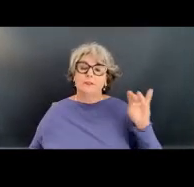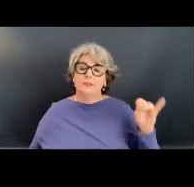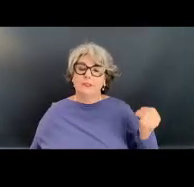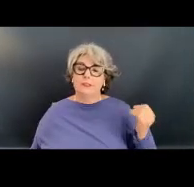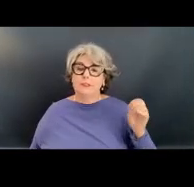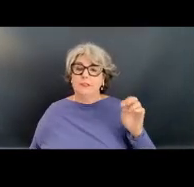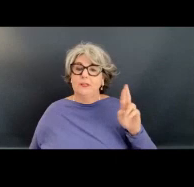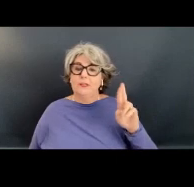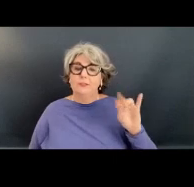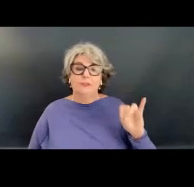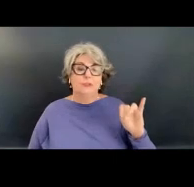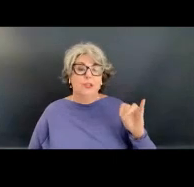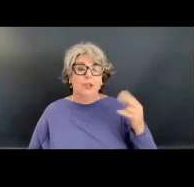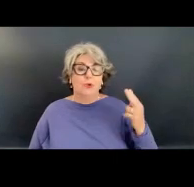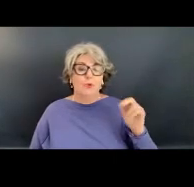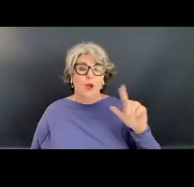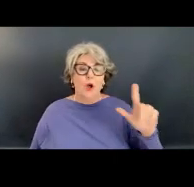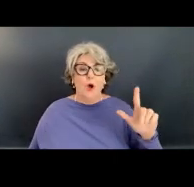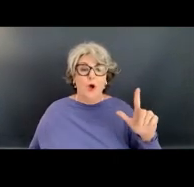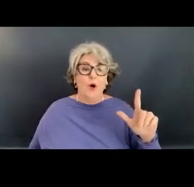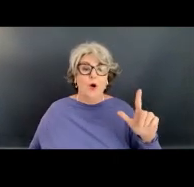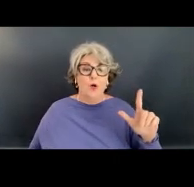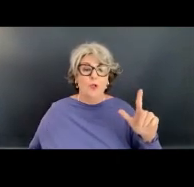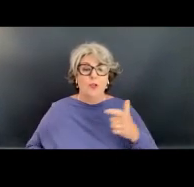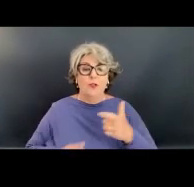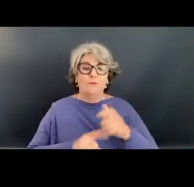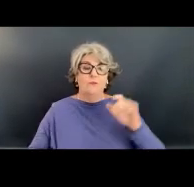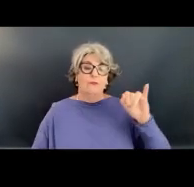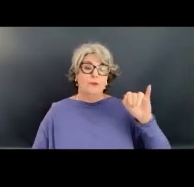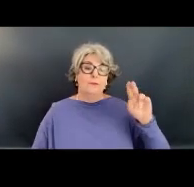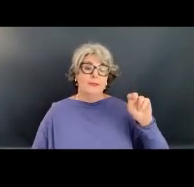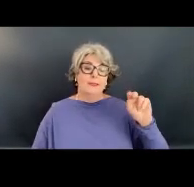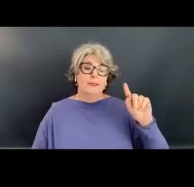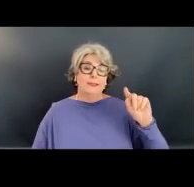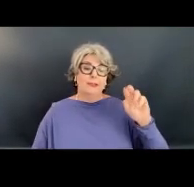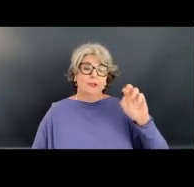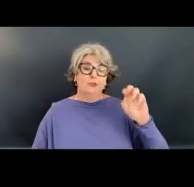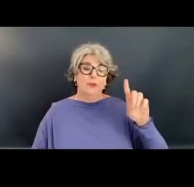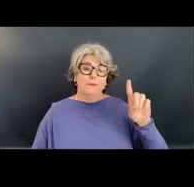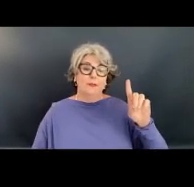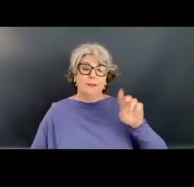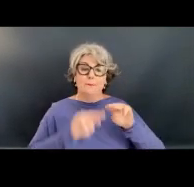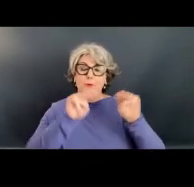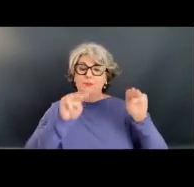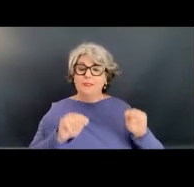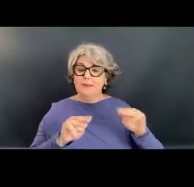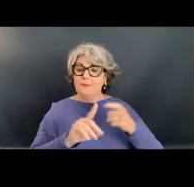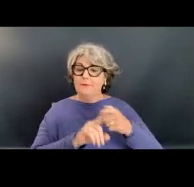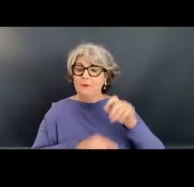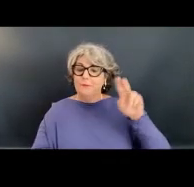Jerry Hall coming to us from the Intrepid Museum in New York City. So I'm going to mute and start our timer.